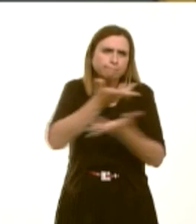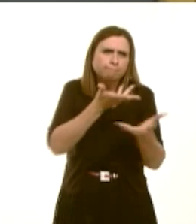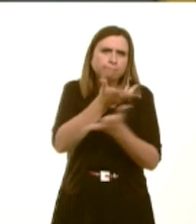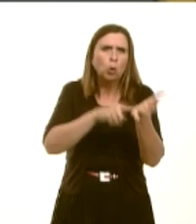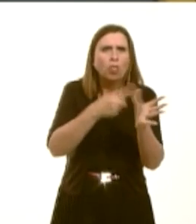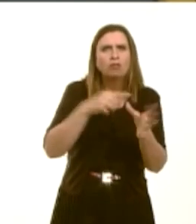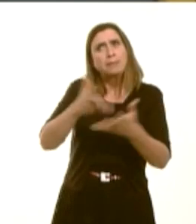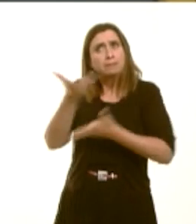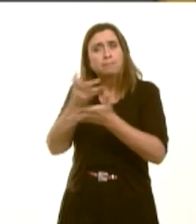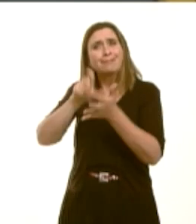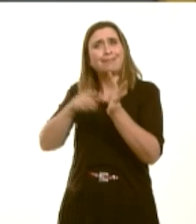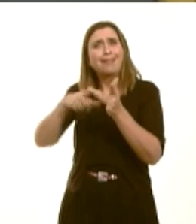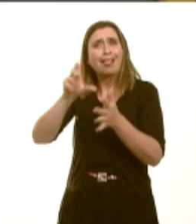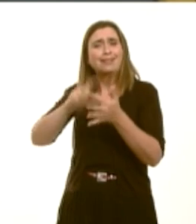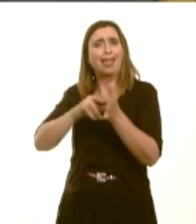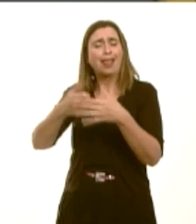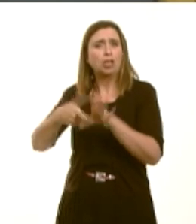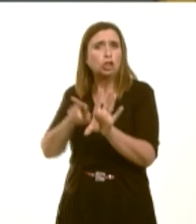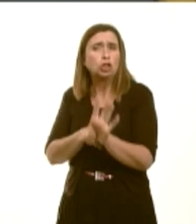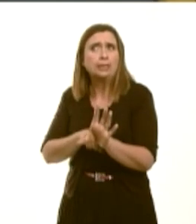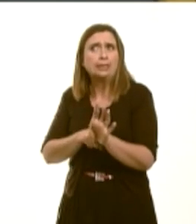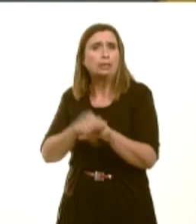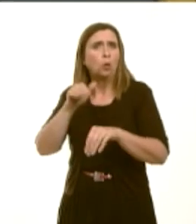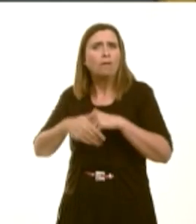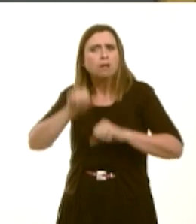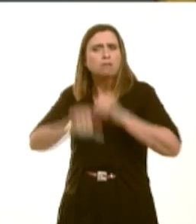allowed to continue operations and allegedly having funding allocated to that, to ensure